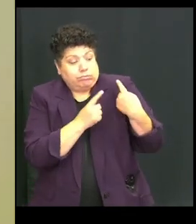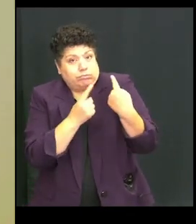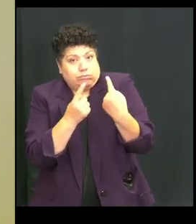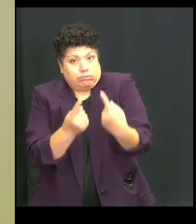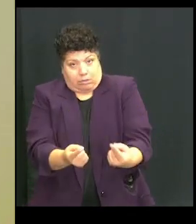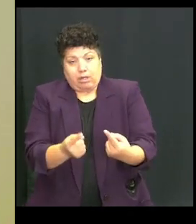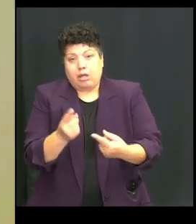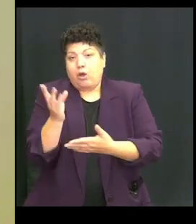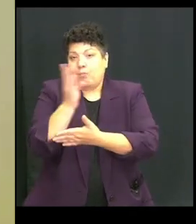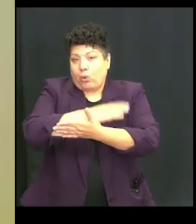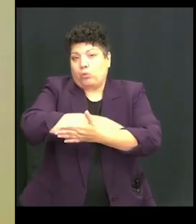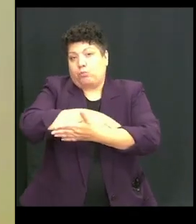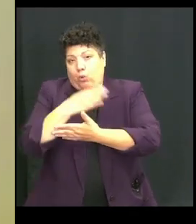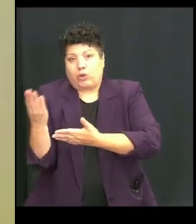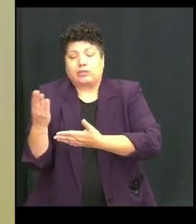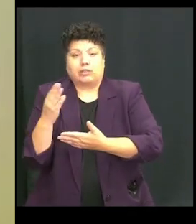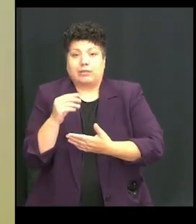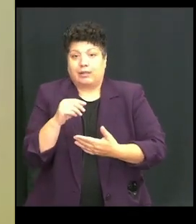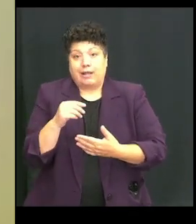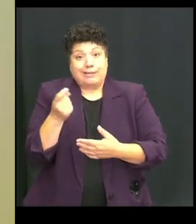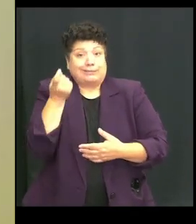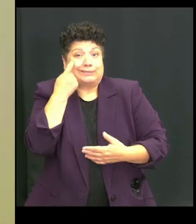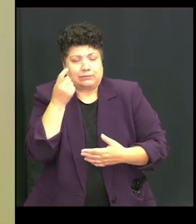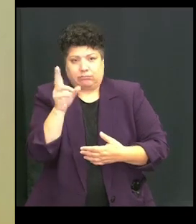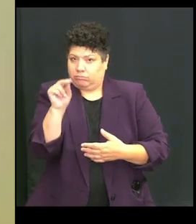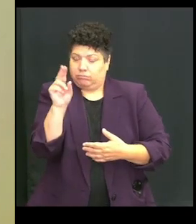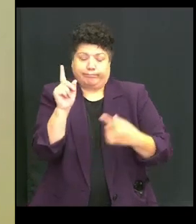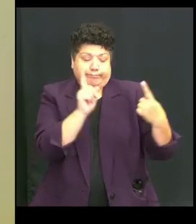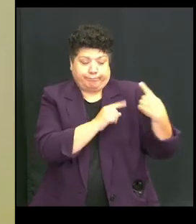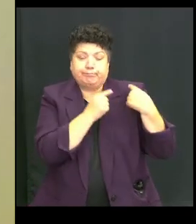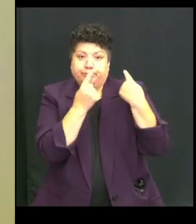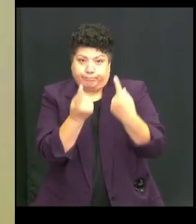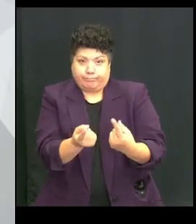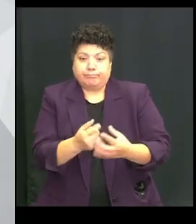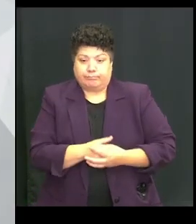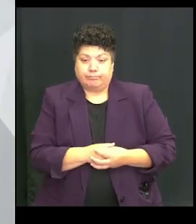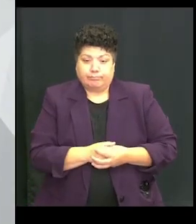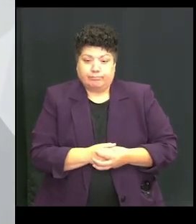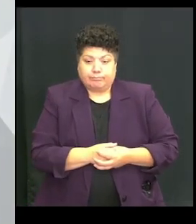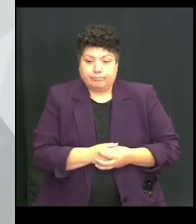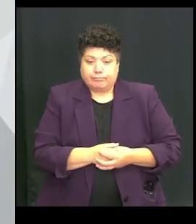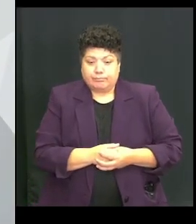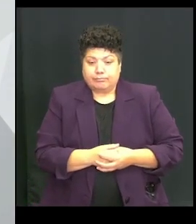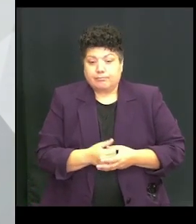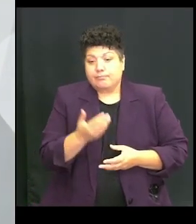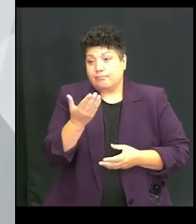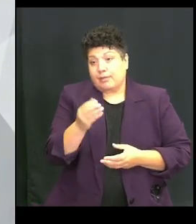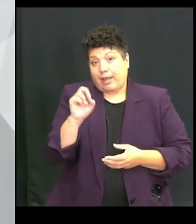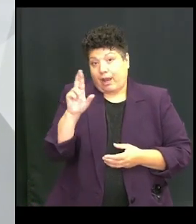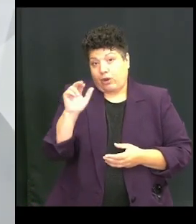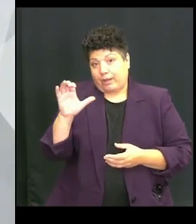I kind of lost track of what point I was making there. I think one thing that Scott raised that I think is crucial there,